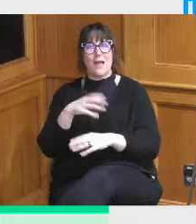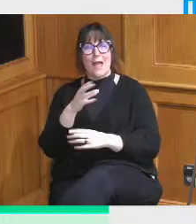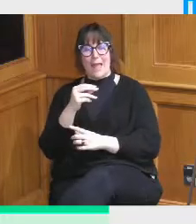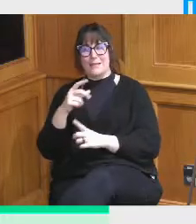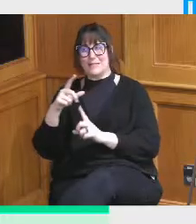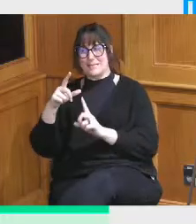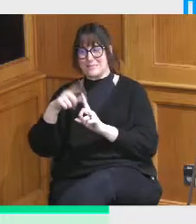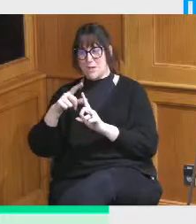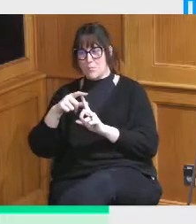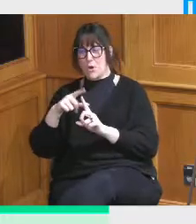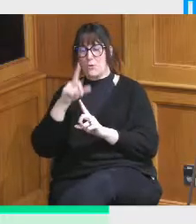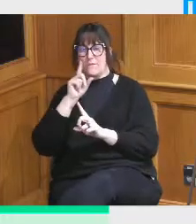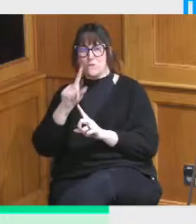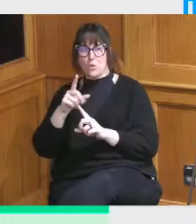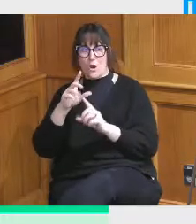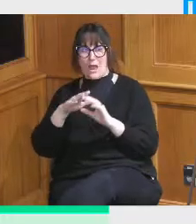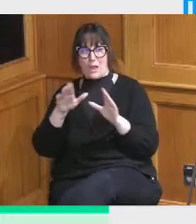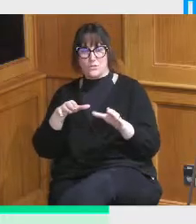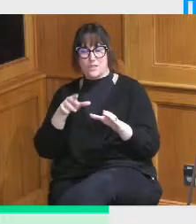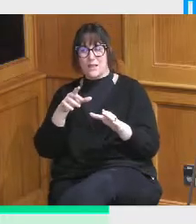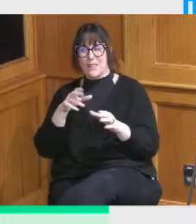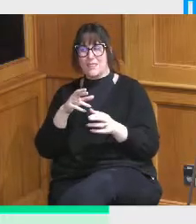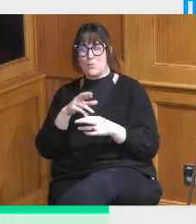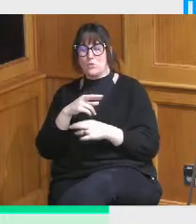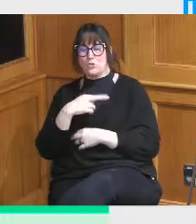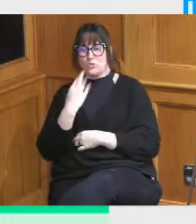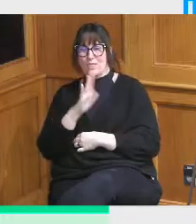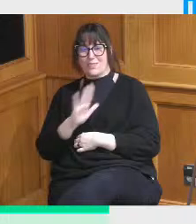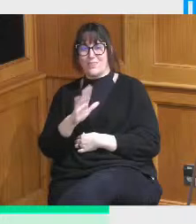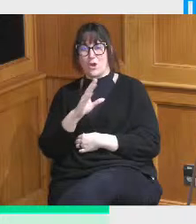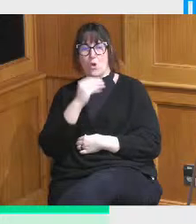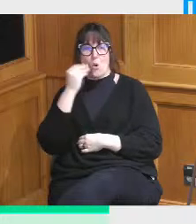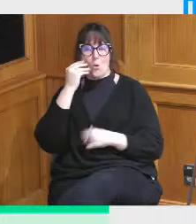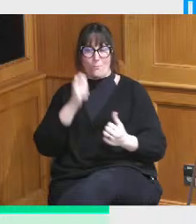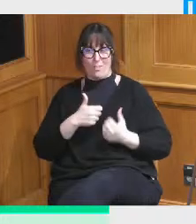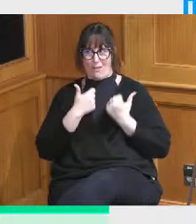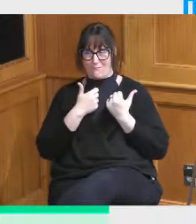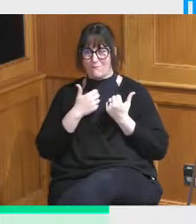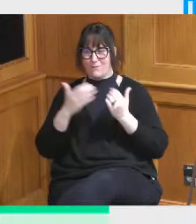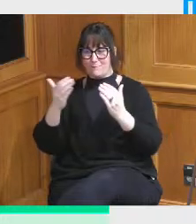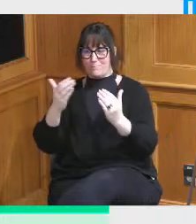during a crisis that jeopardizes housing and finally Cincy Smiles Foundation received an